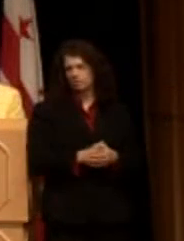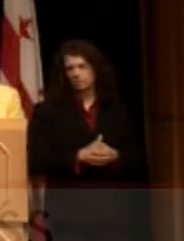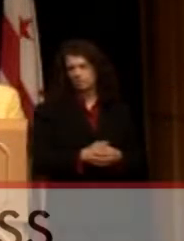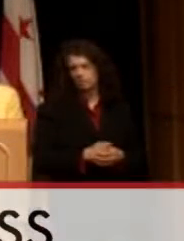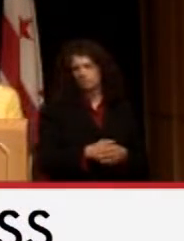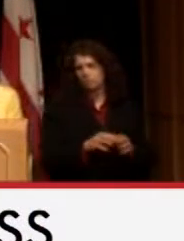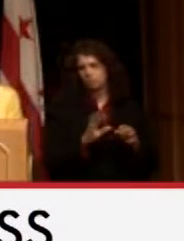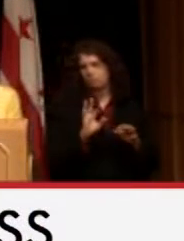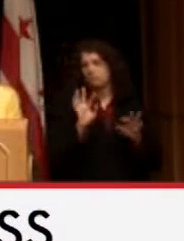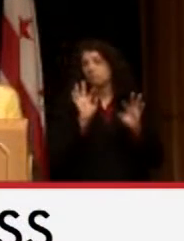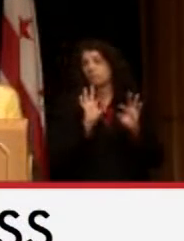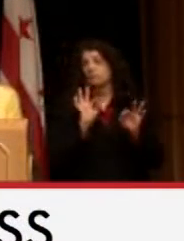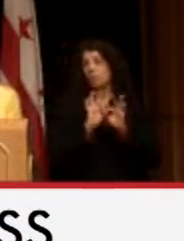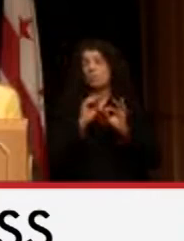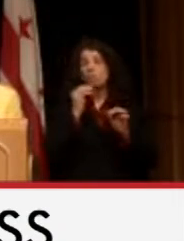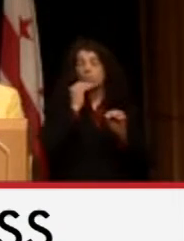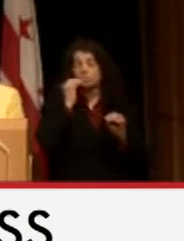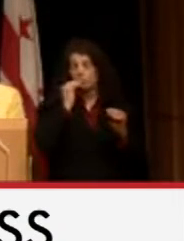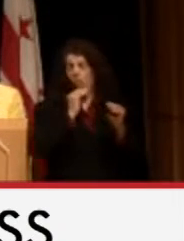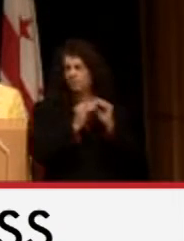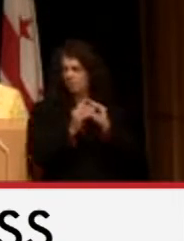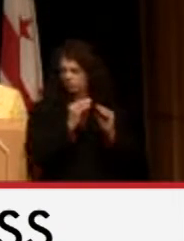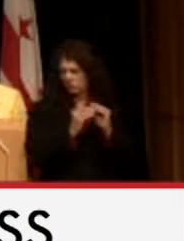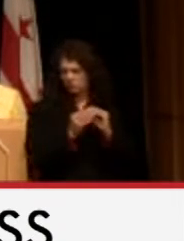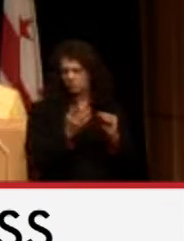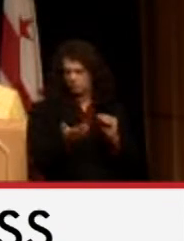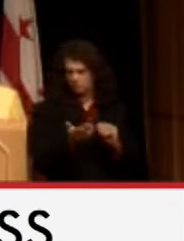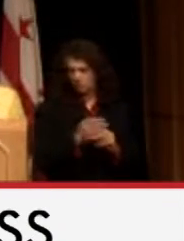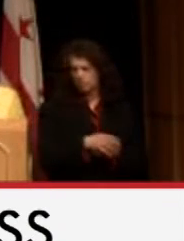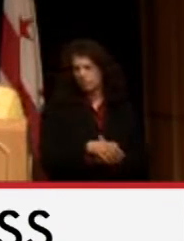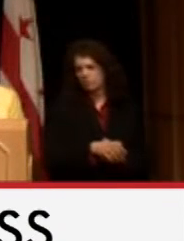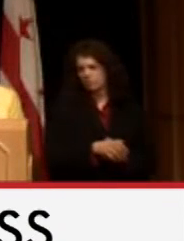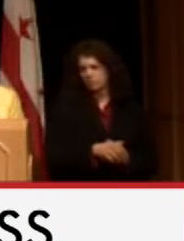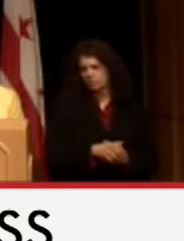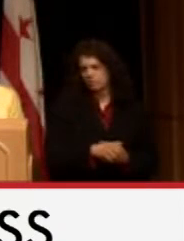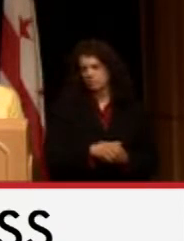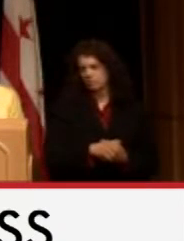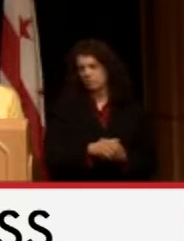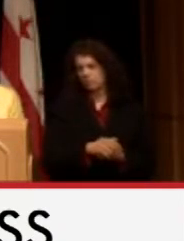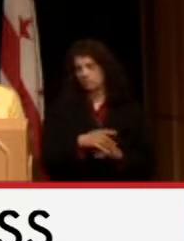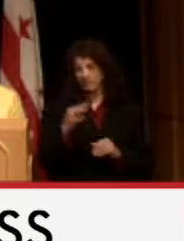IF YOU ARE QUICK ON YOUR FEET YOU CAN BE OUR STAR PLAYER IN ADMINISTERING THE CRITICAL REPAIR EFFORTS THAT WILL KEEP